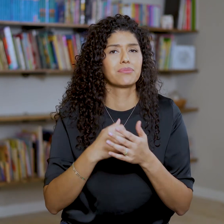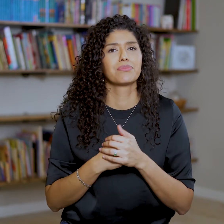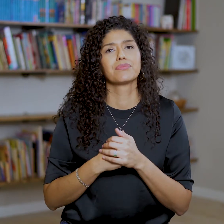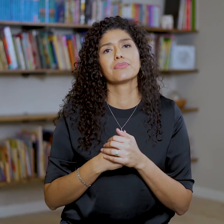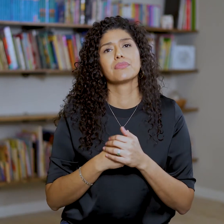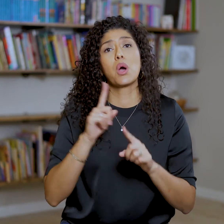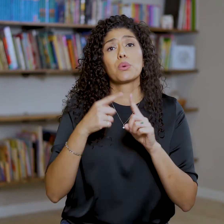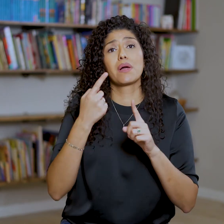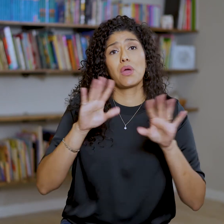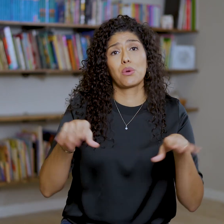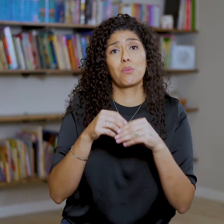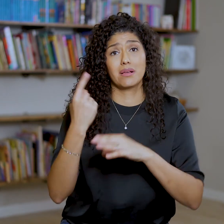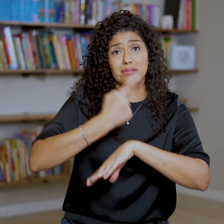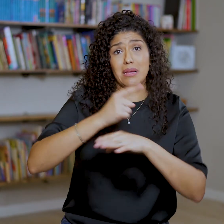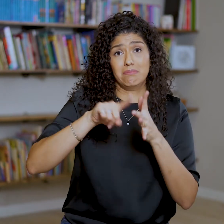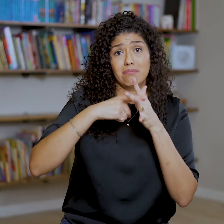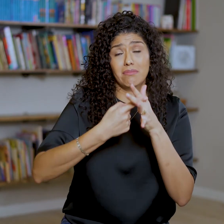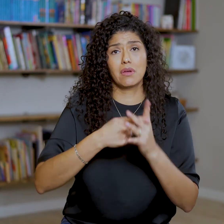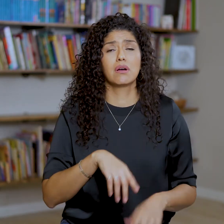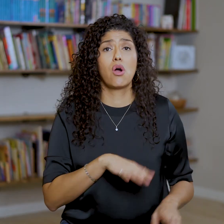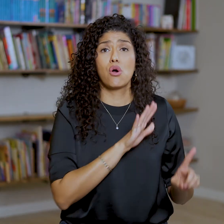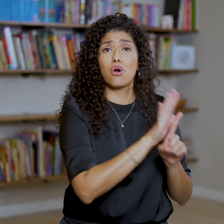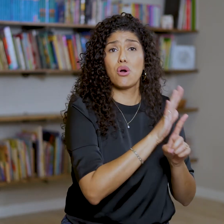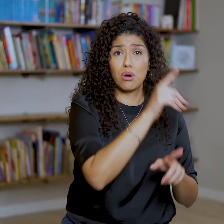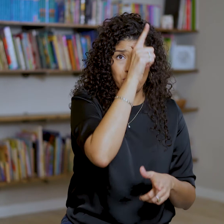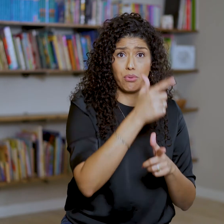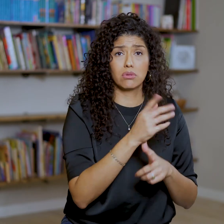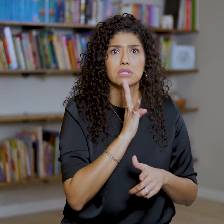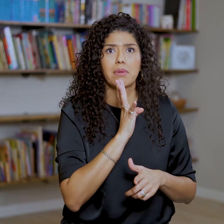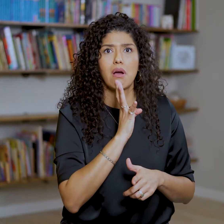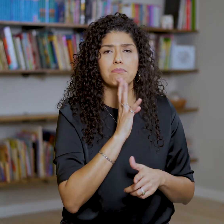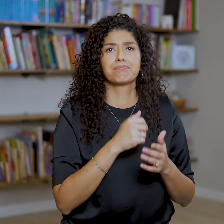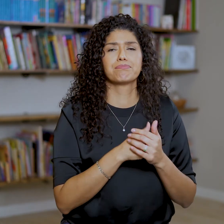When the day of the ceremony arrives, her brothers speak up,